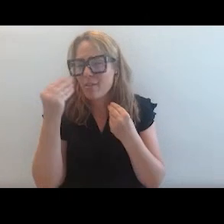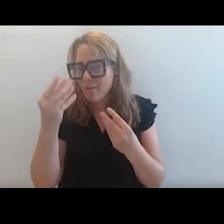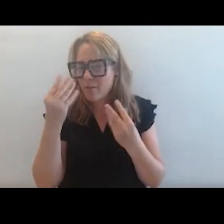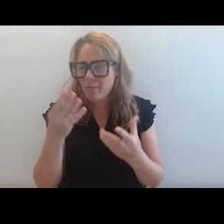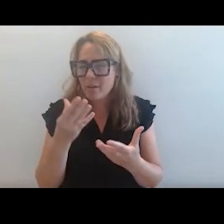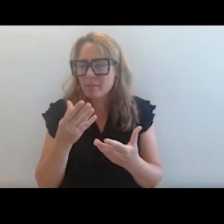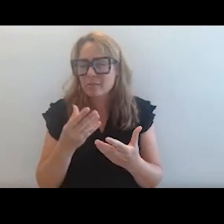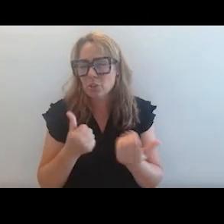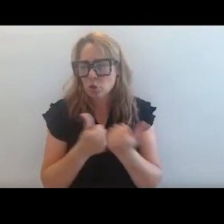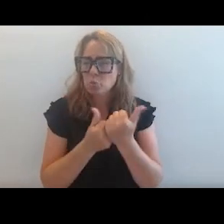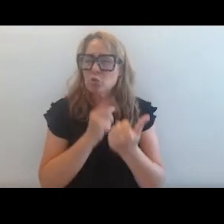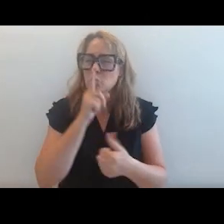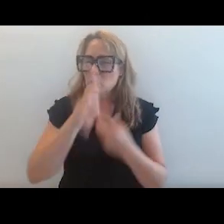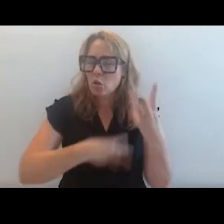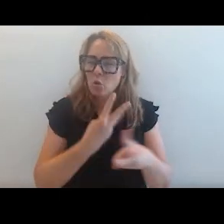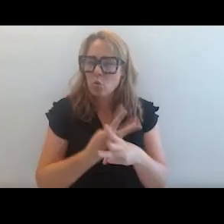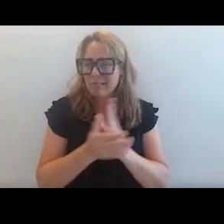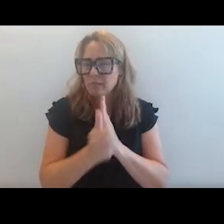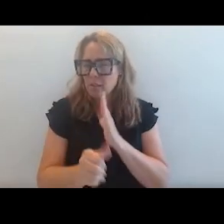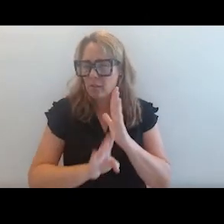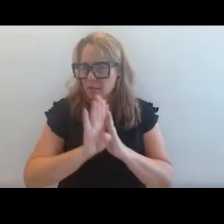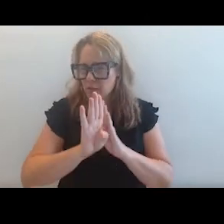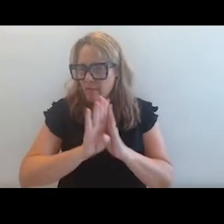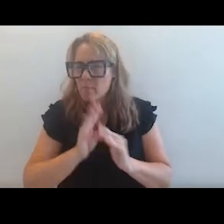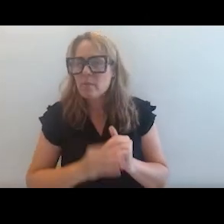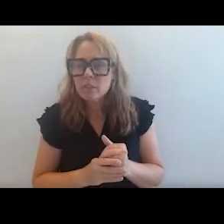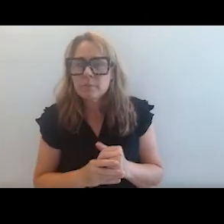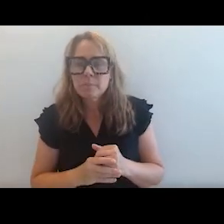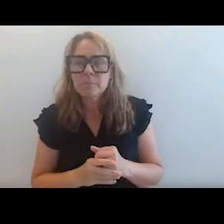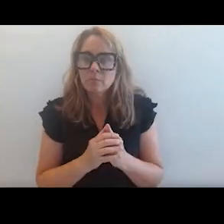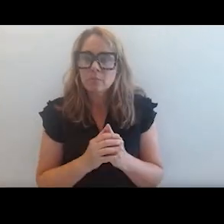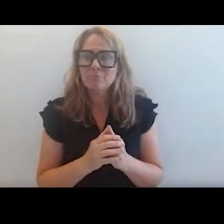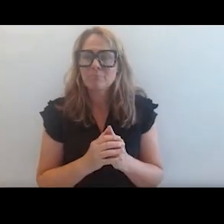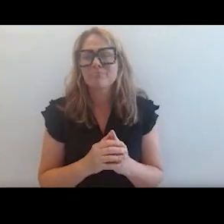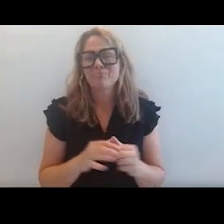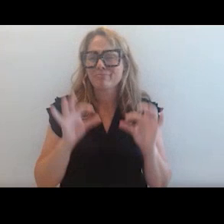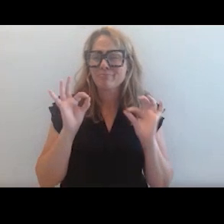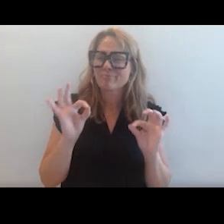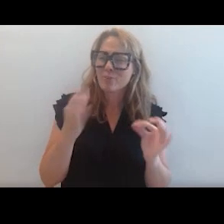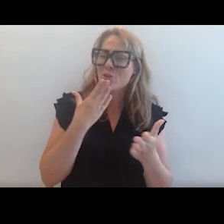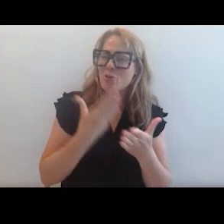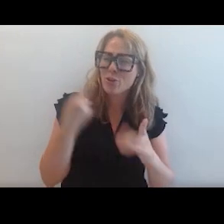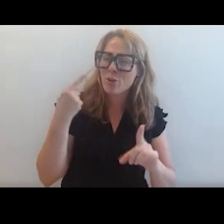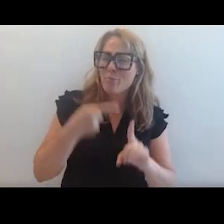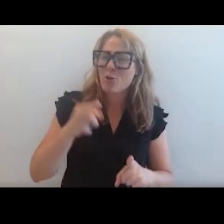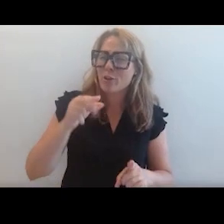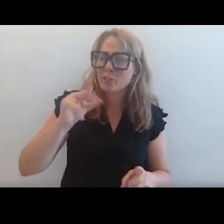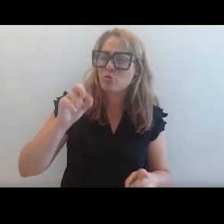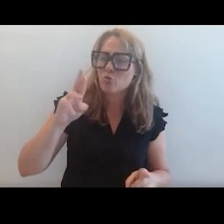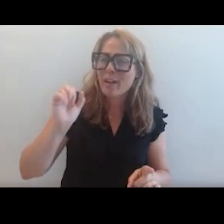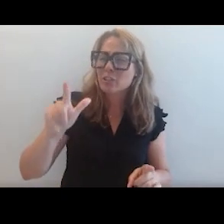and supports real-world skills development. [Alex] Great points, Rachel. Think about a piece